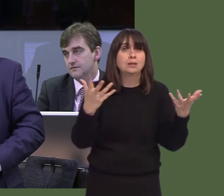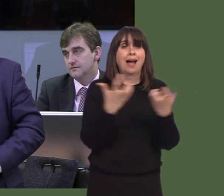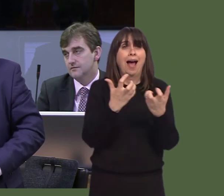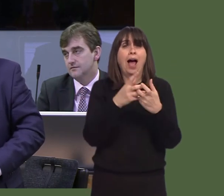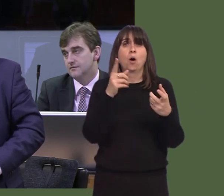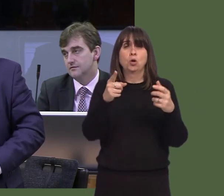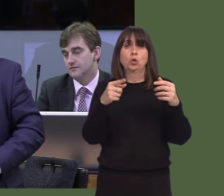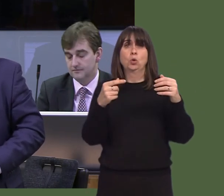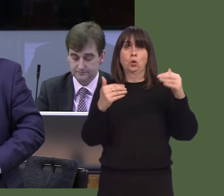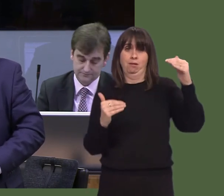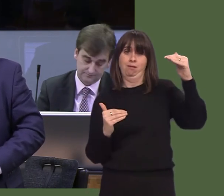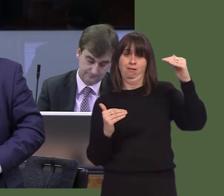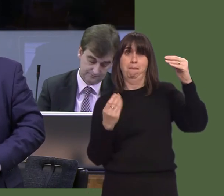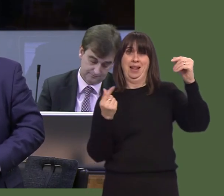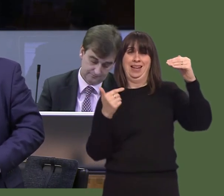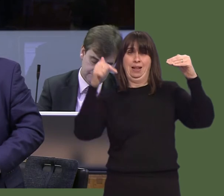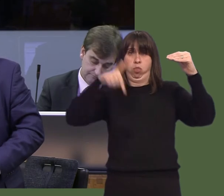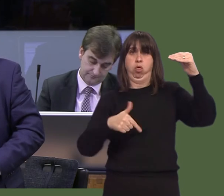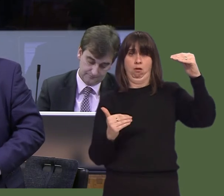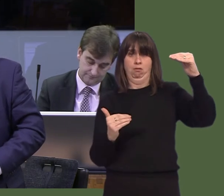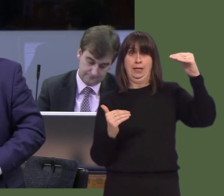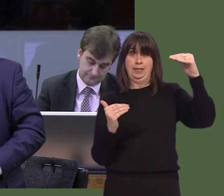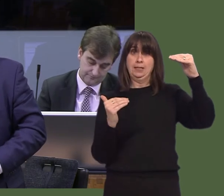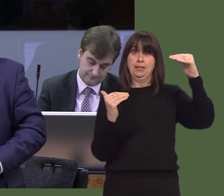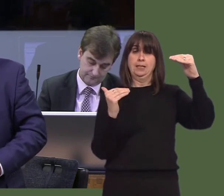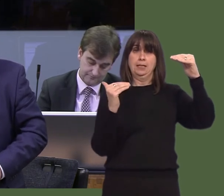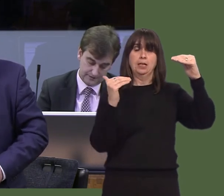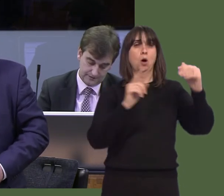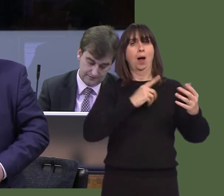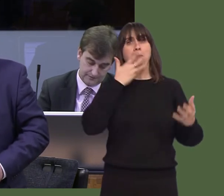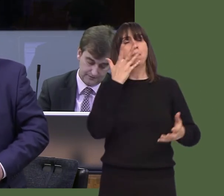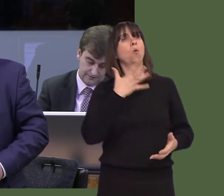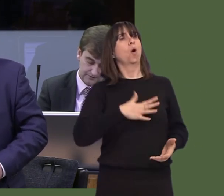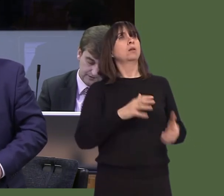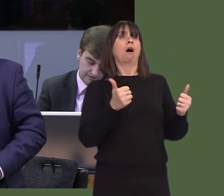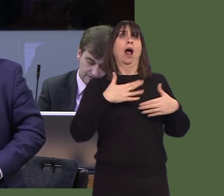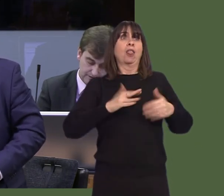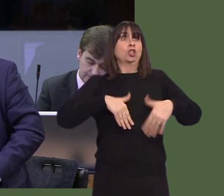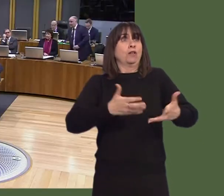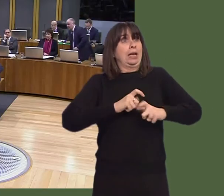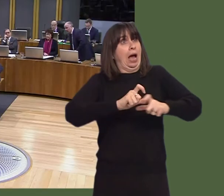We have taken no decision on the sale of the land. I know of the representations that have been made. In some ways, the issue is